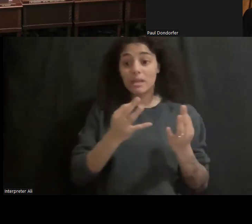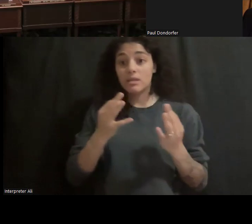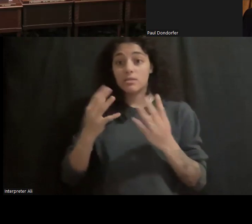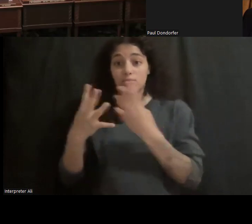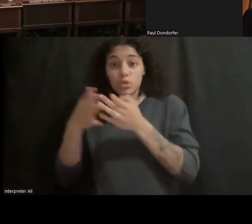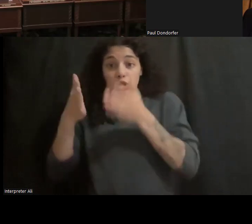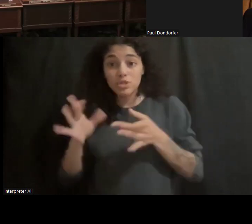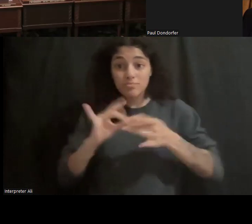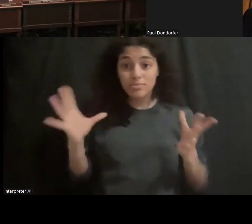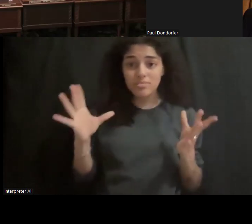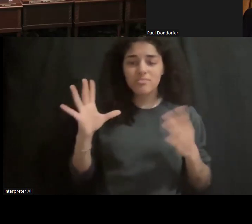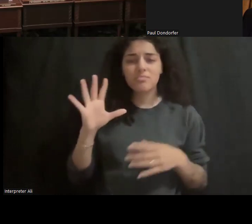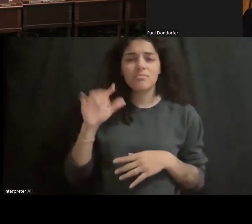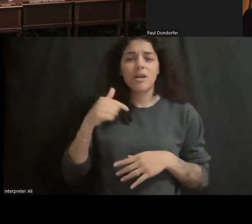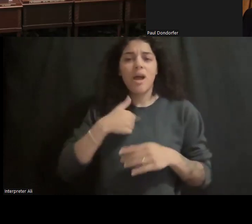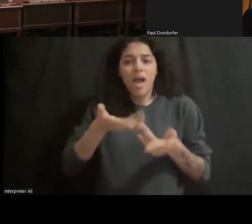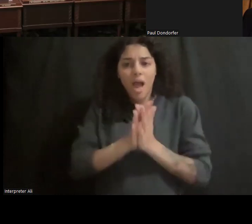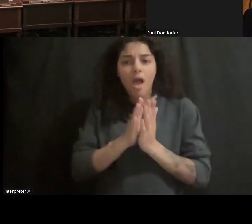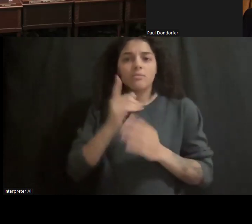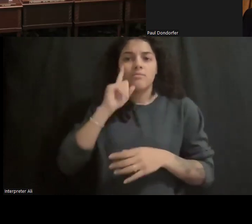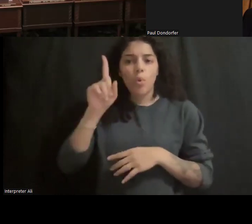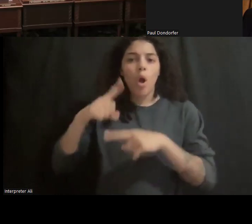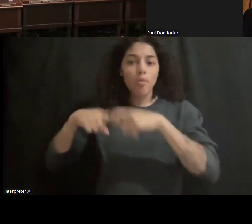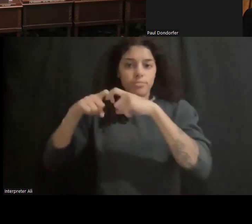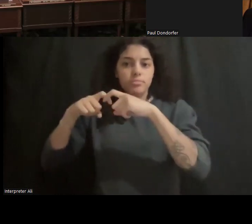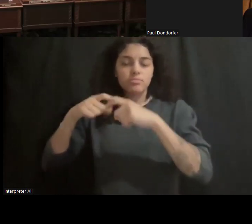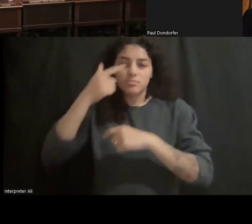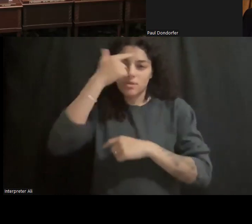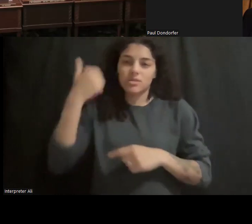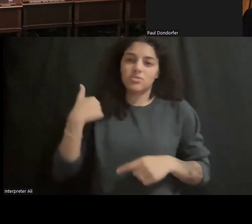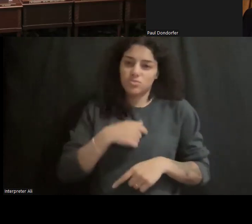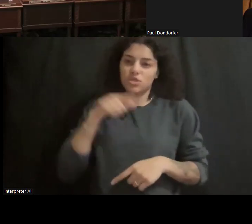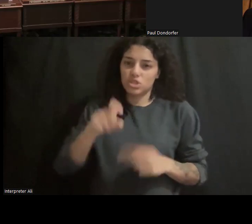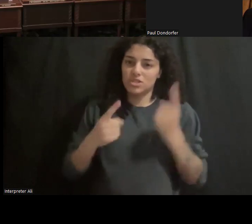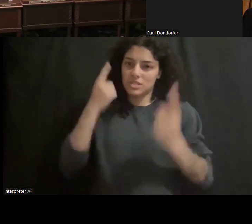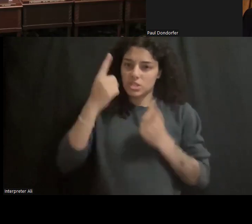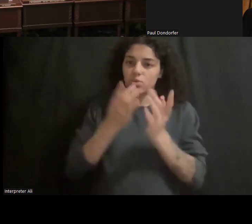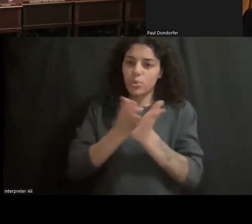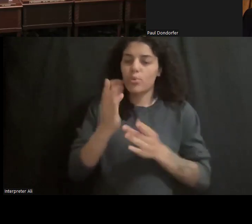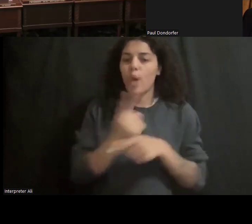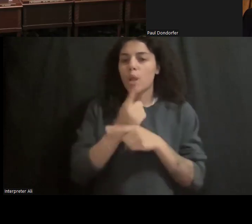because we should be considering this through regular process Based on the answer from the